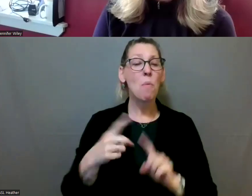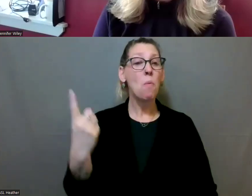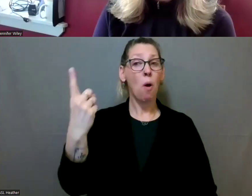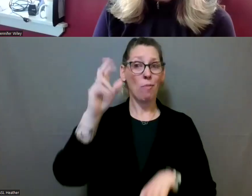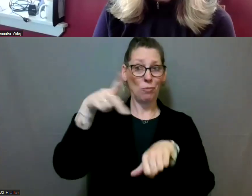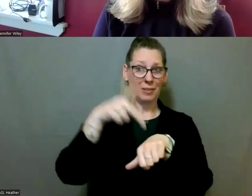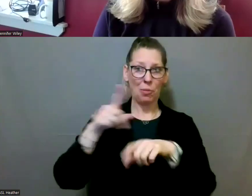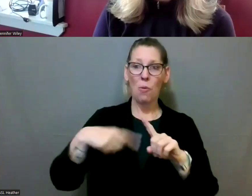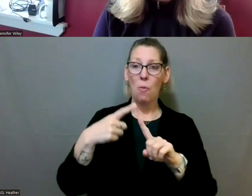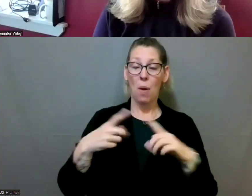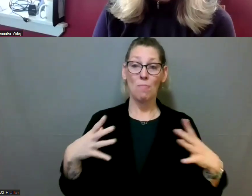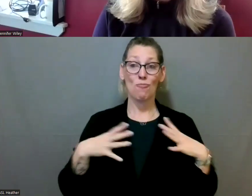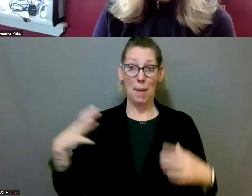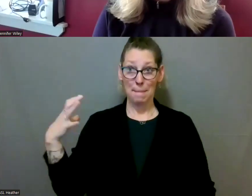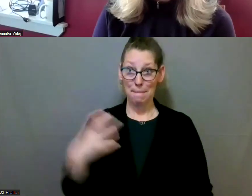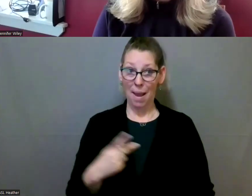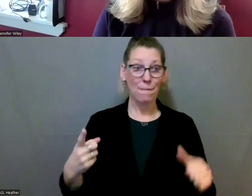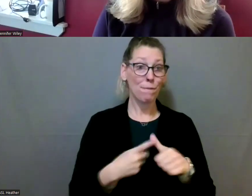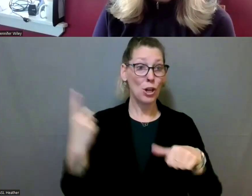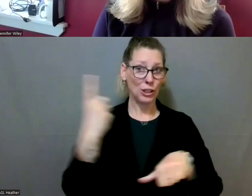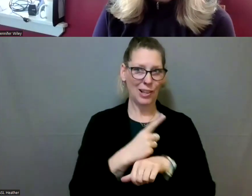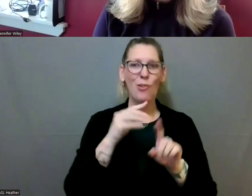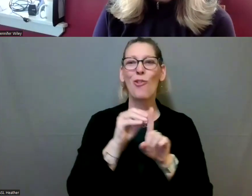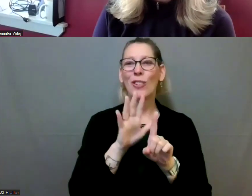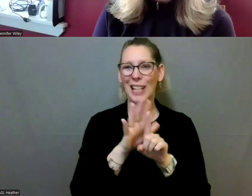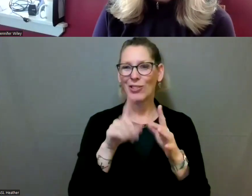come back from break the first day back from break we would do orientation all over again